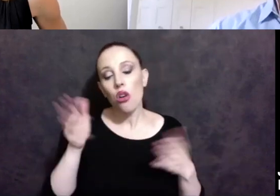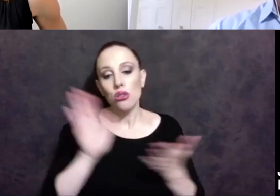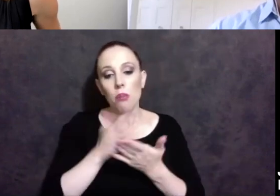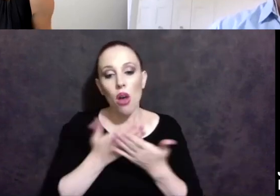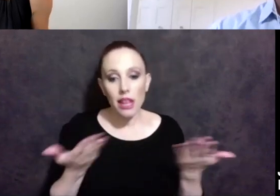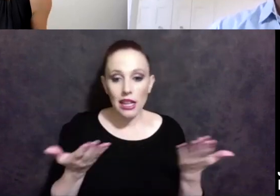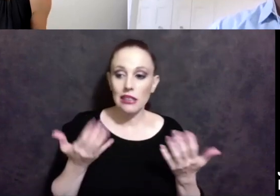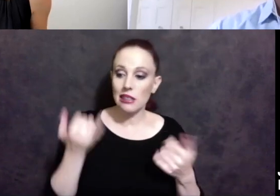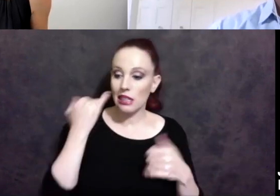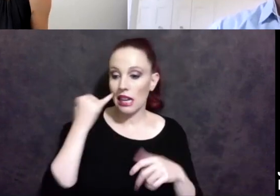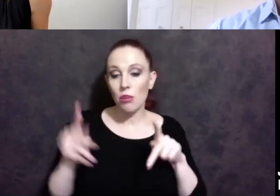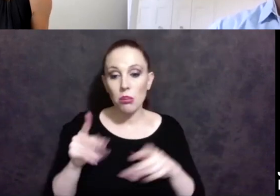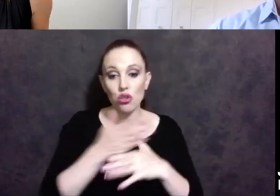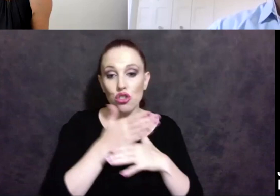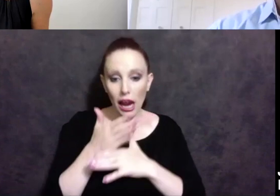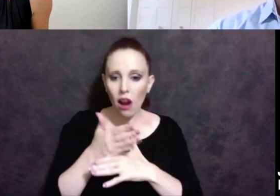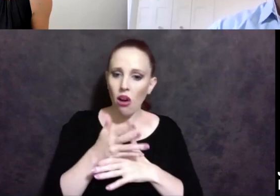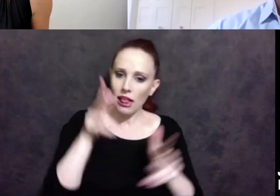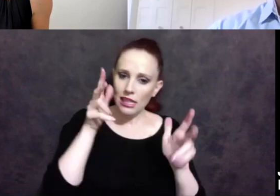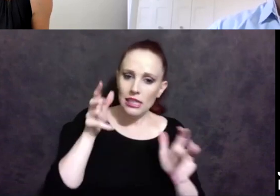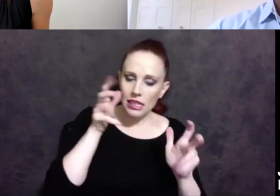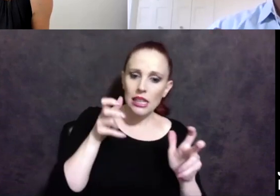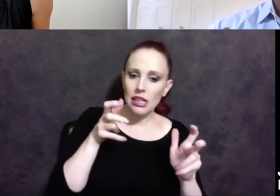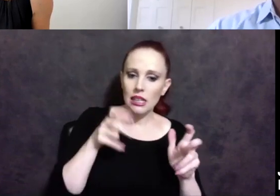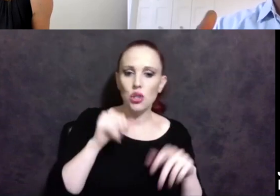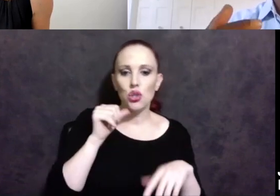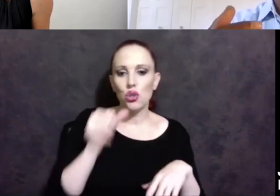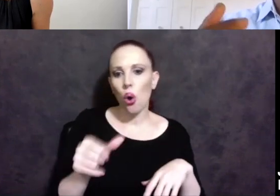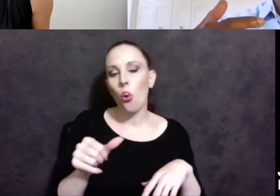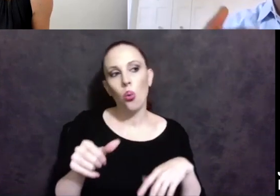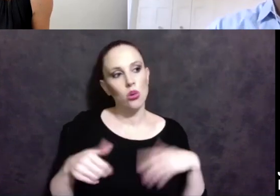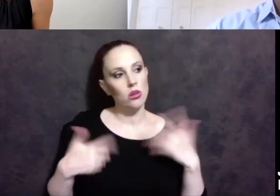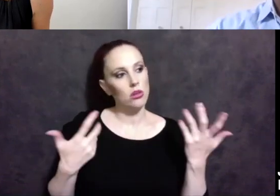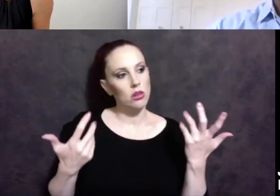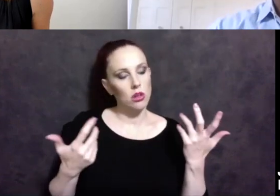something, listen, you know, don't necessarily kind of listen in a way you are waiting to